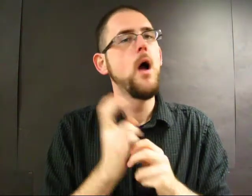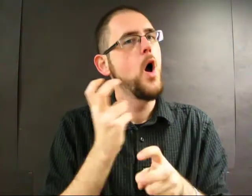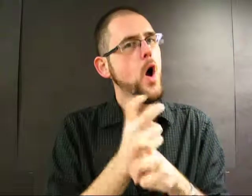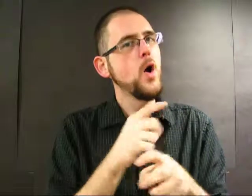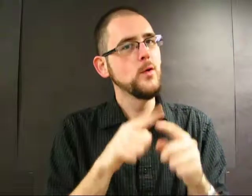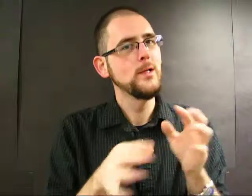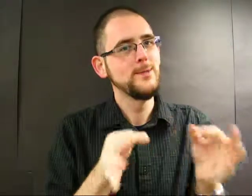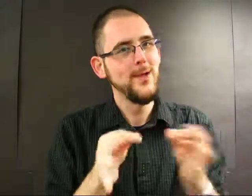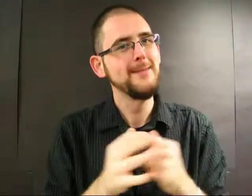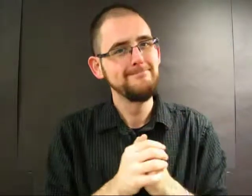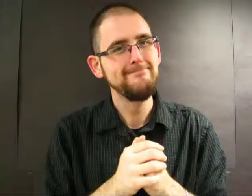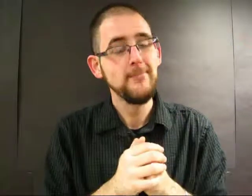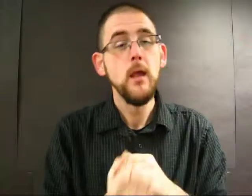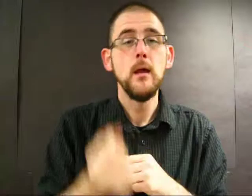hard to describe.